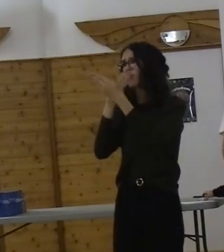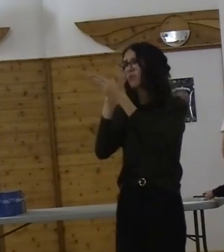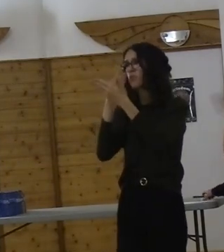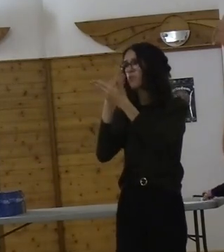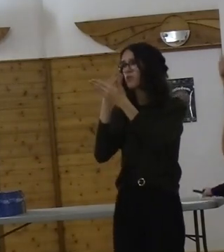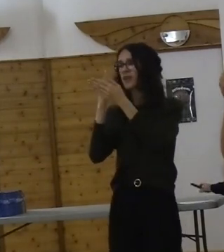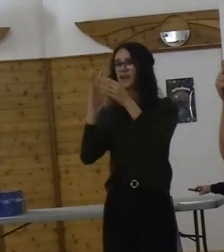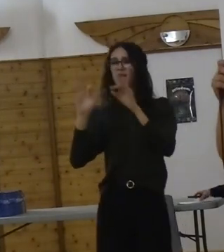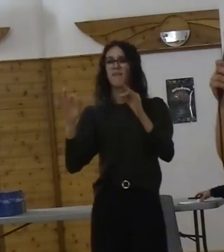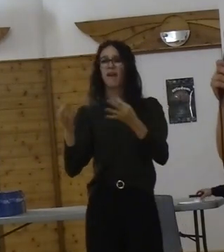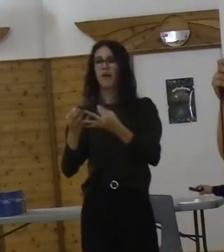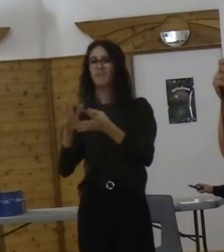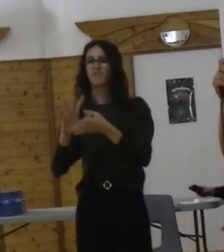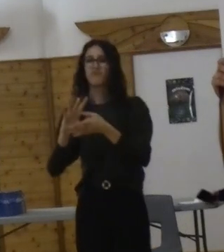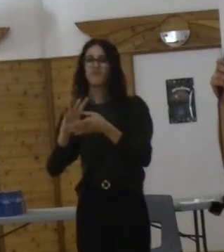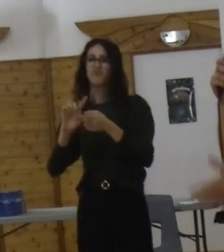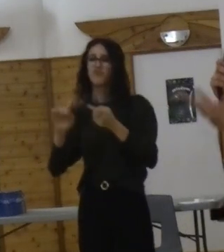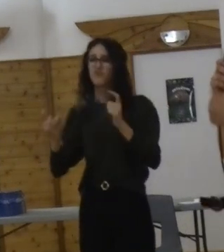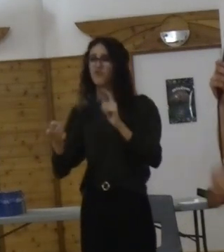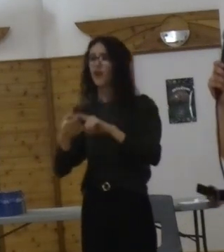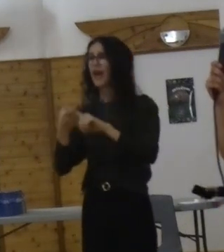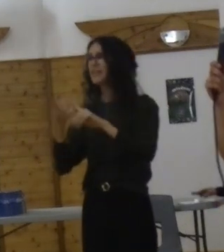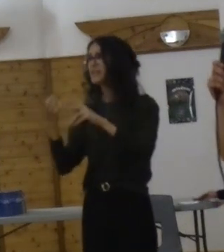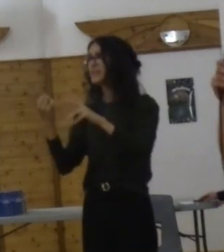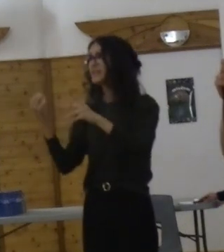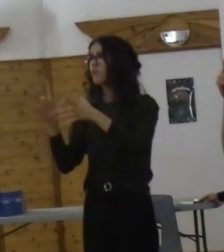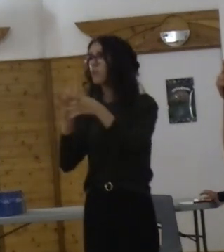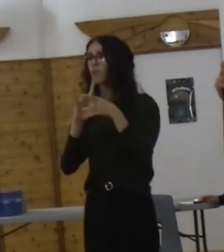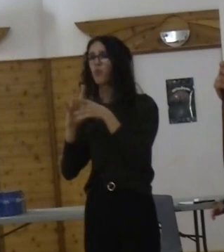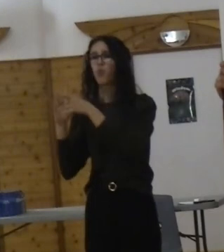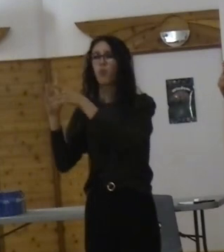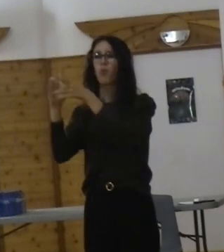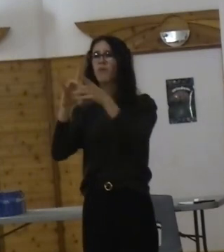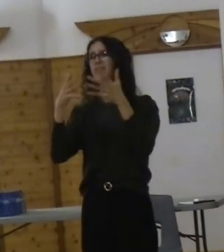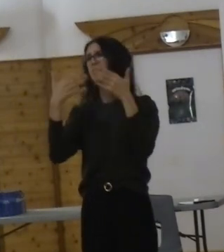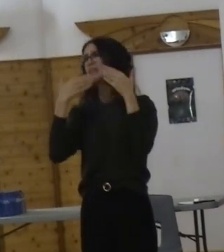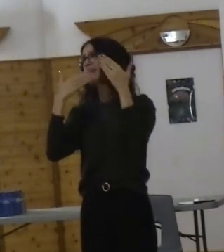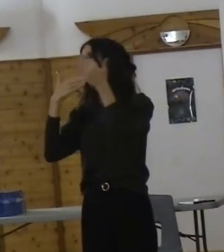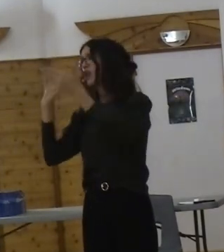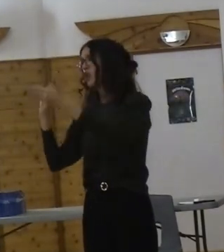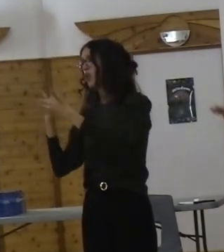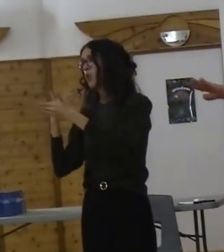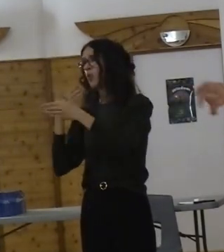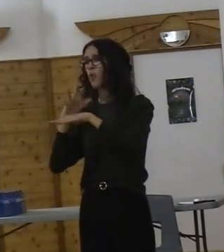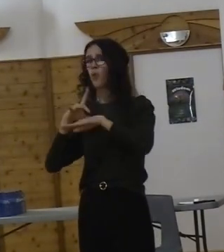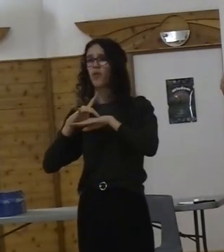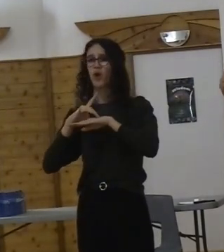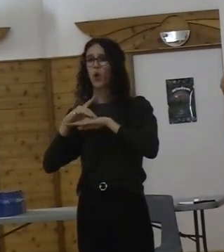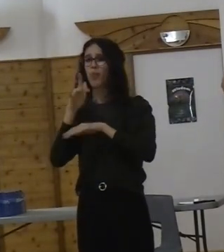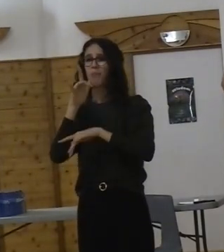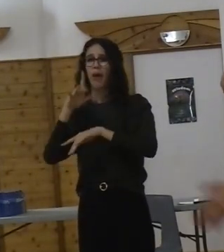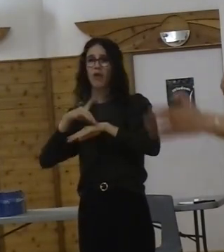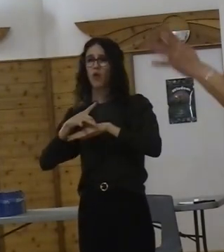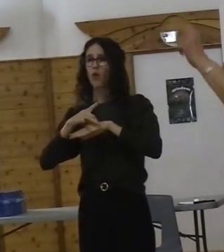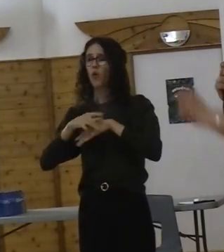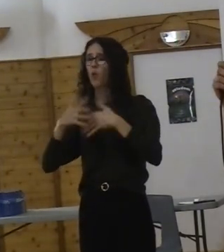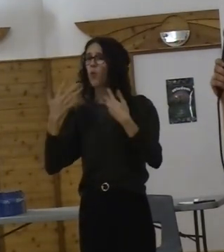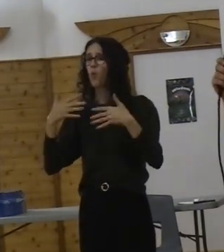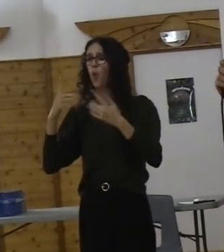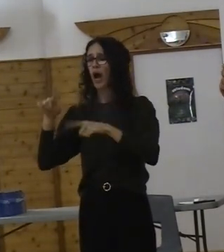walk as gently as you can mother earth is taking so much it's our turn to walk gently much love, I mean wish